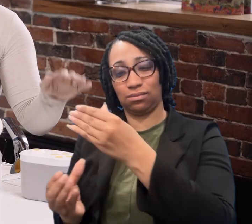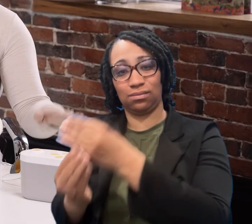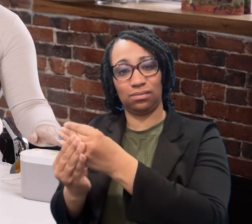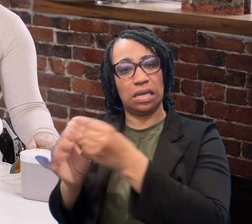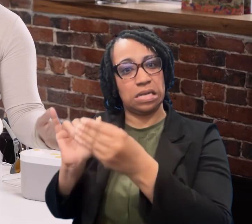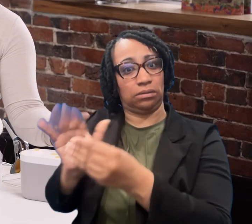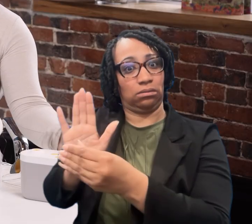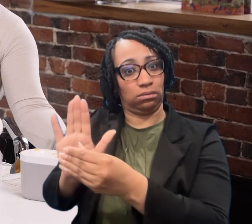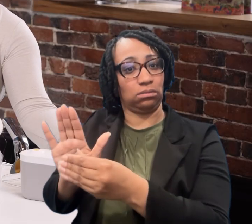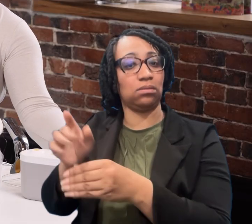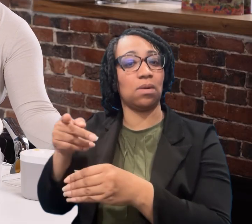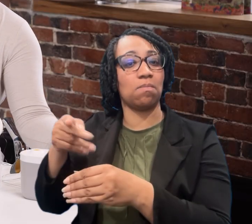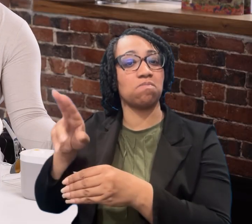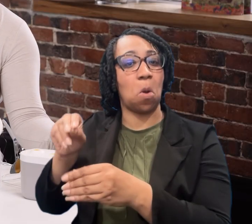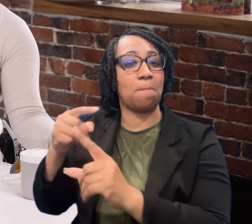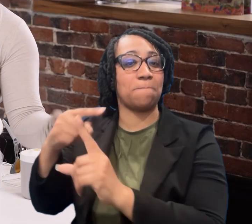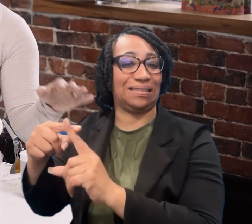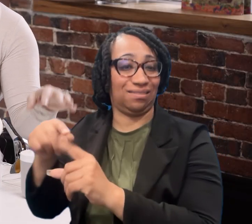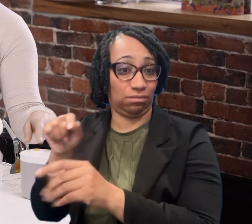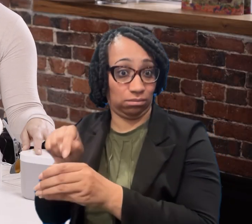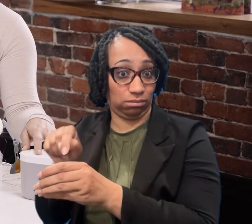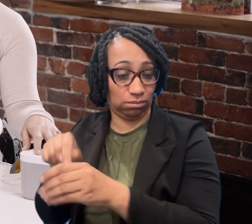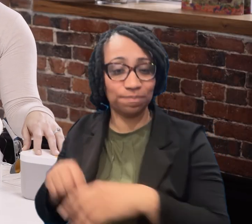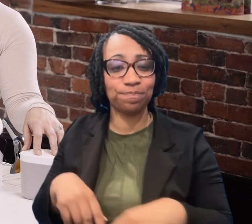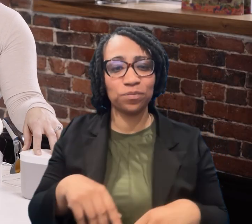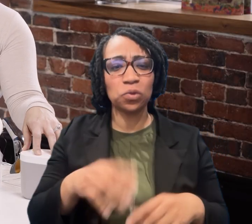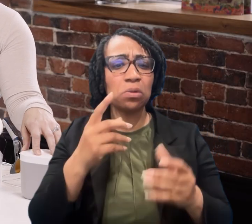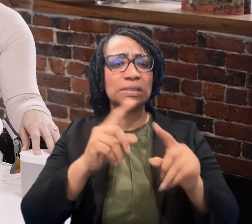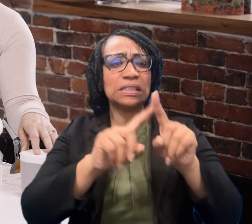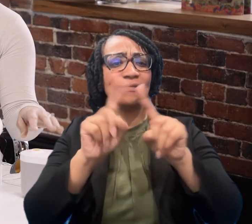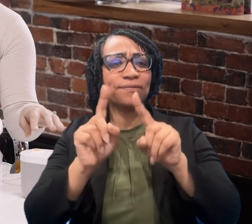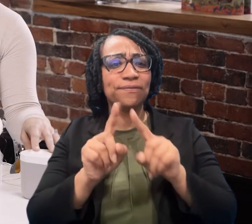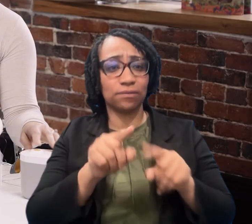extra benefit to the one with the gray case is it a built-in rechargeable battery for the Pro Plus.